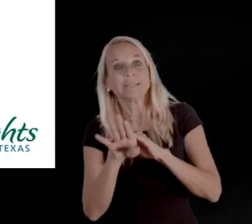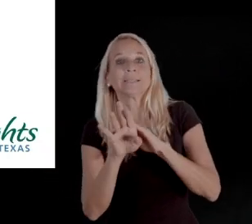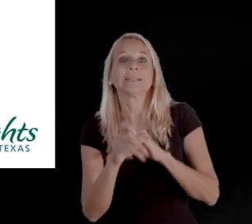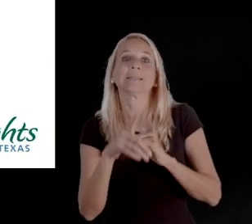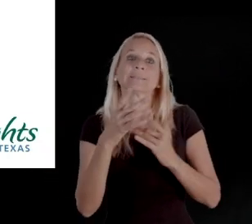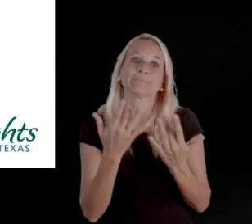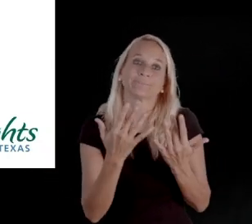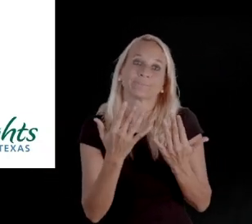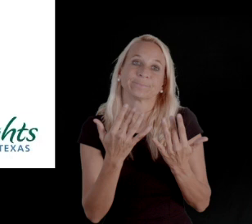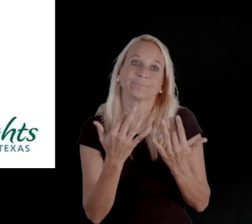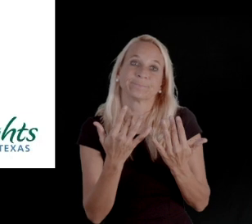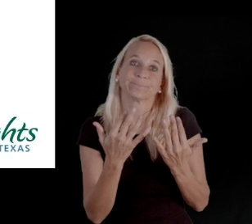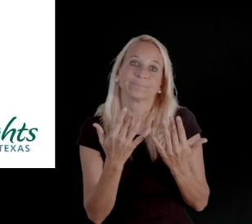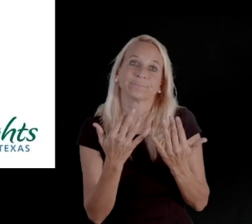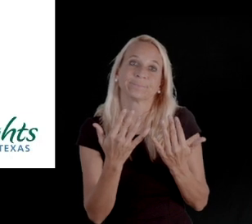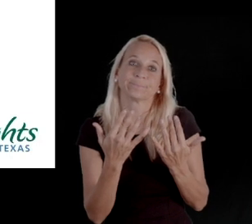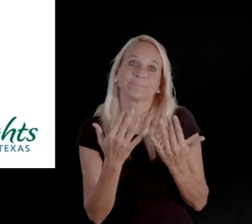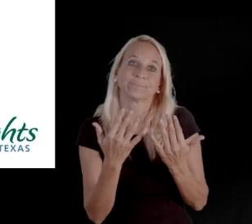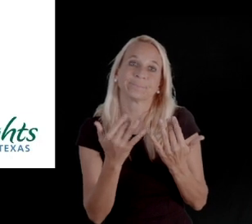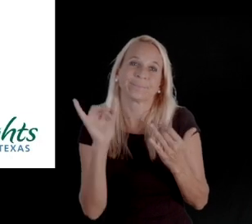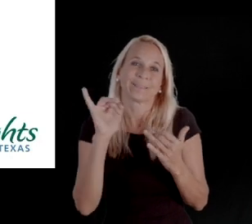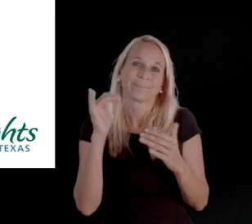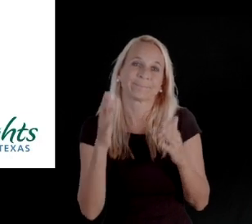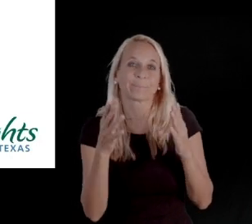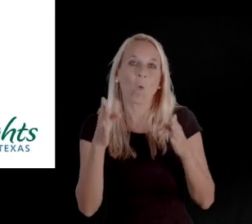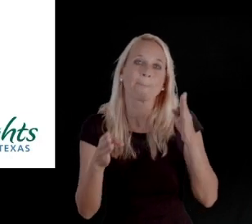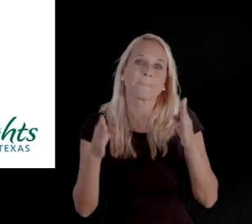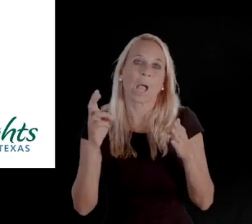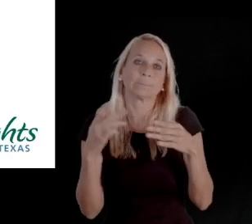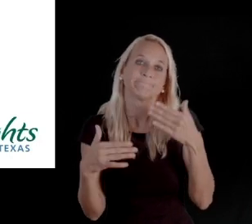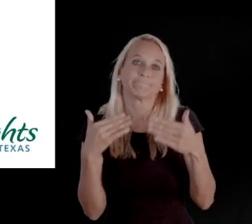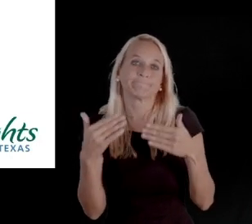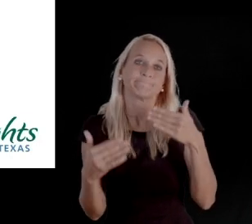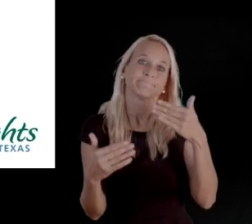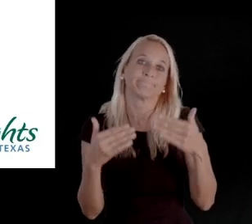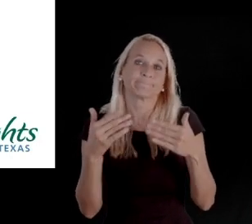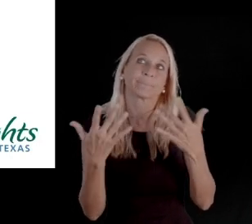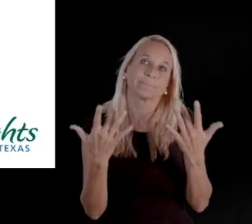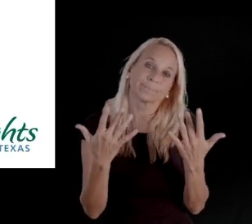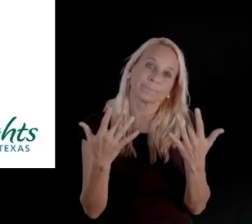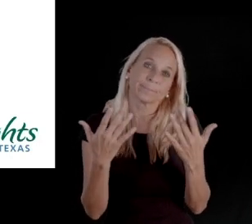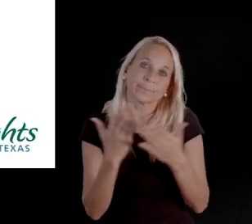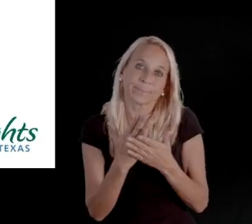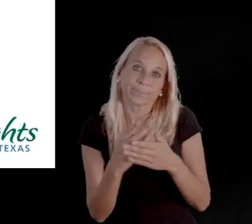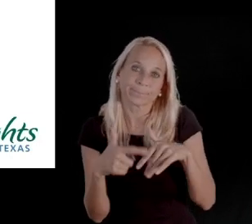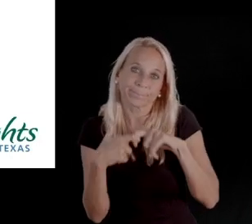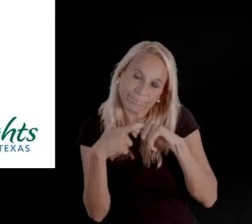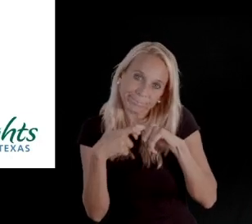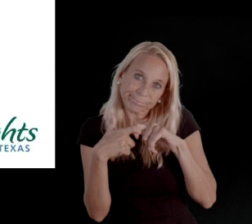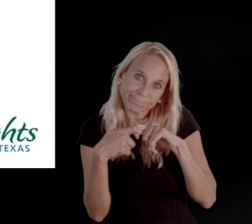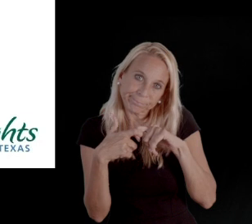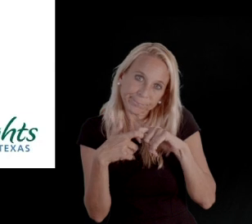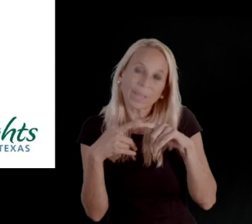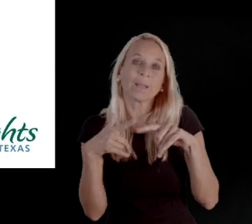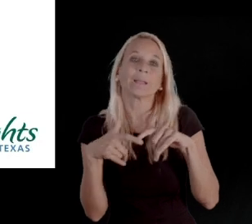it'll say like Avaya and then it'll be another kind of break or pause before you're asked by this tone